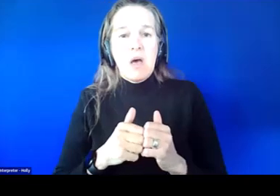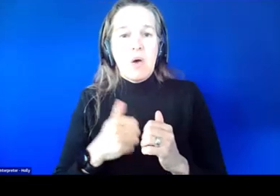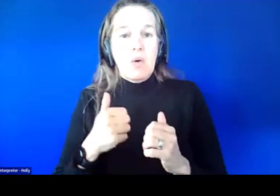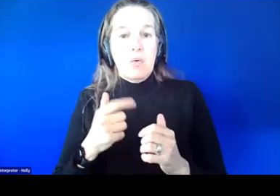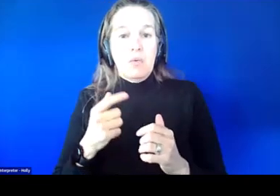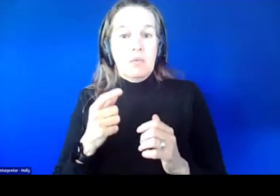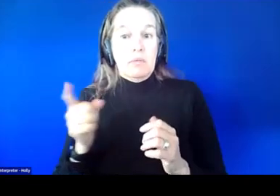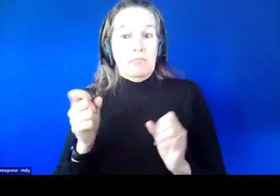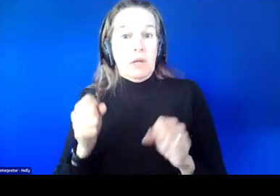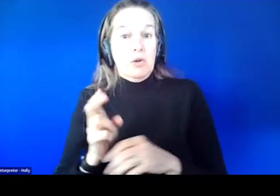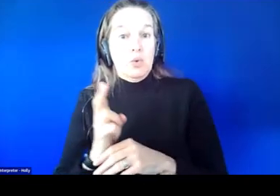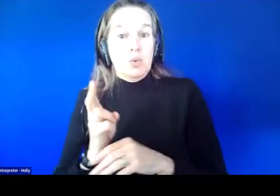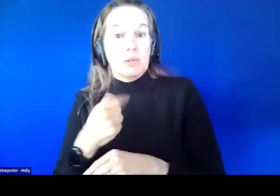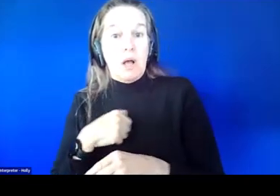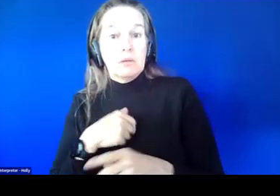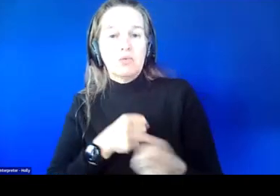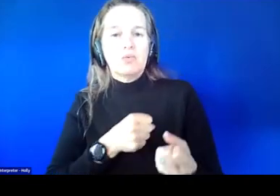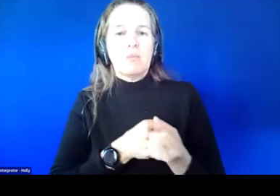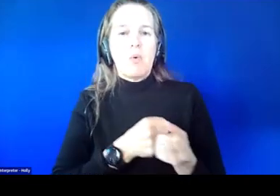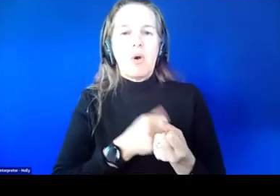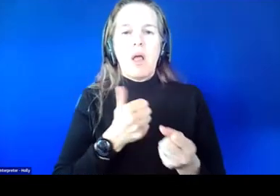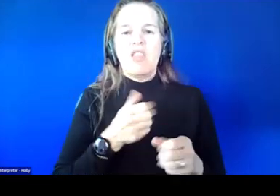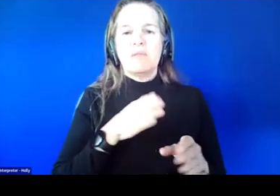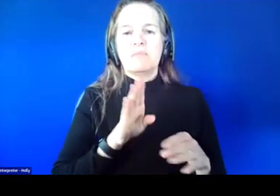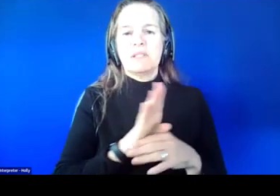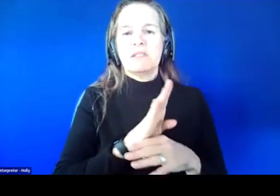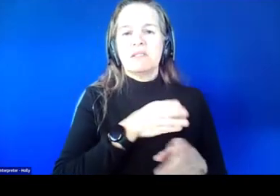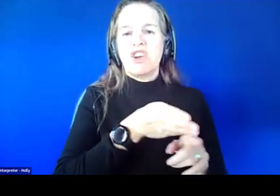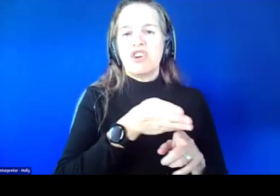business areas within state government to support